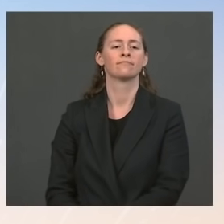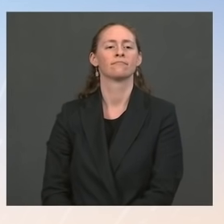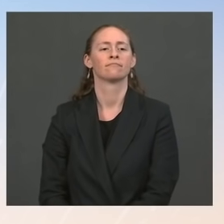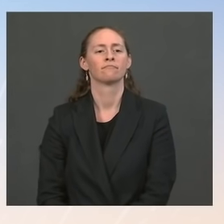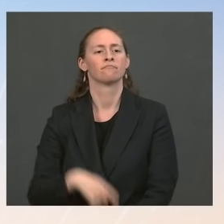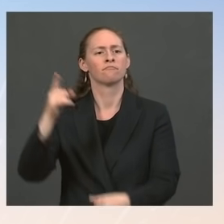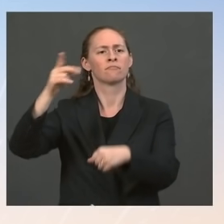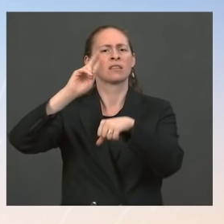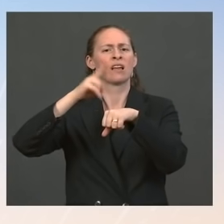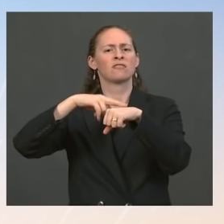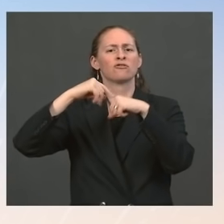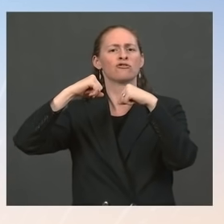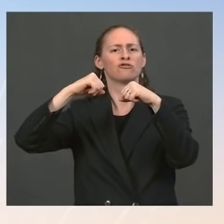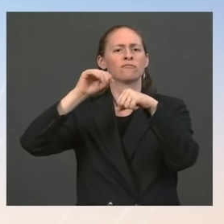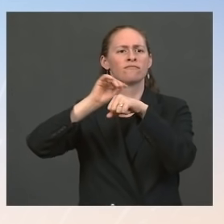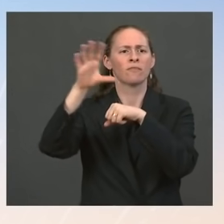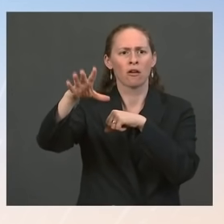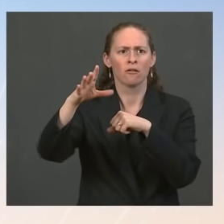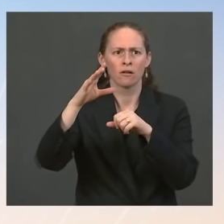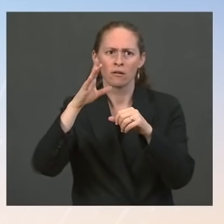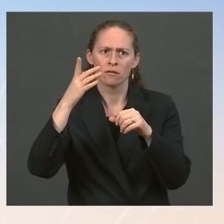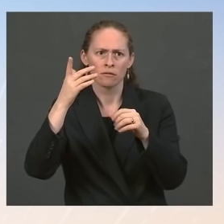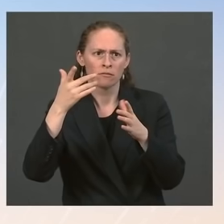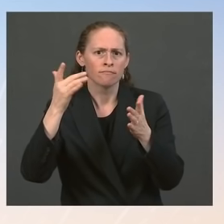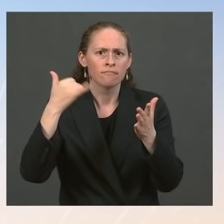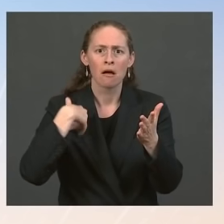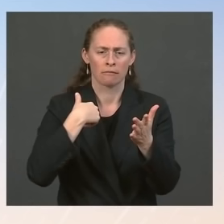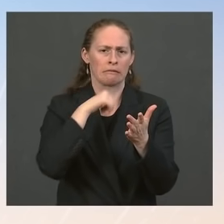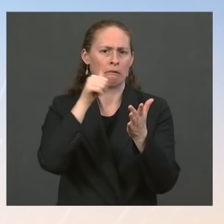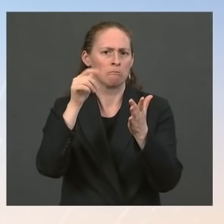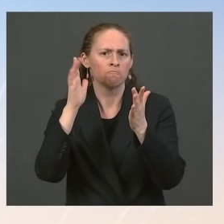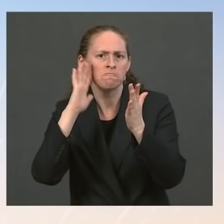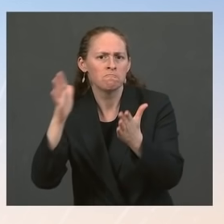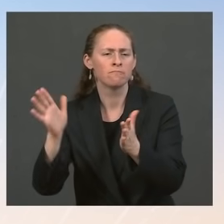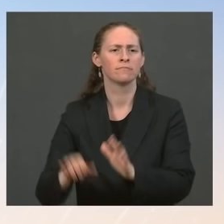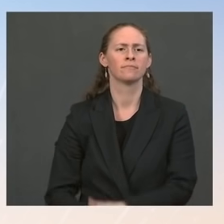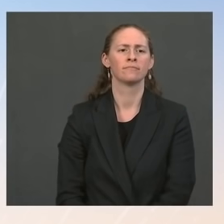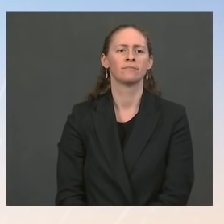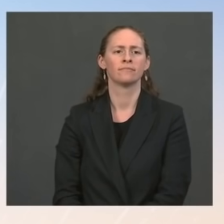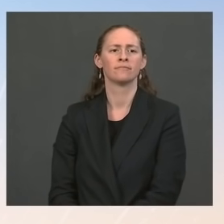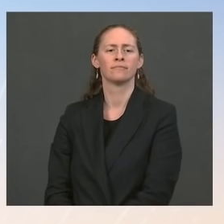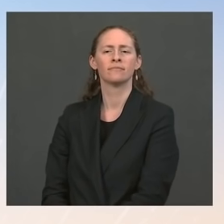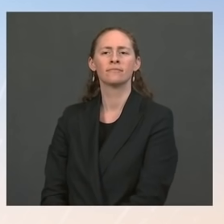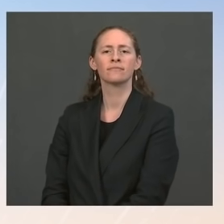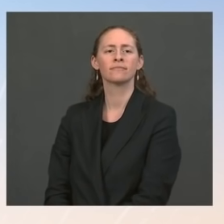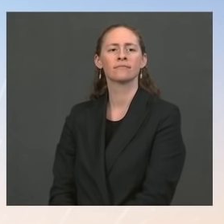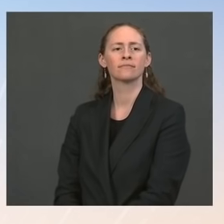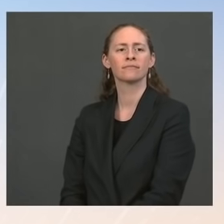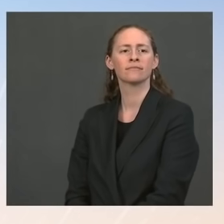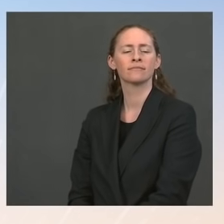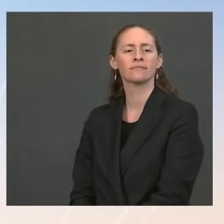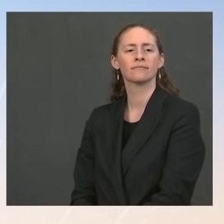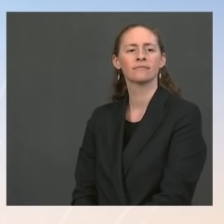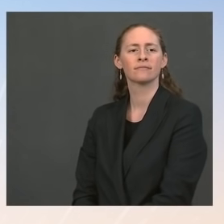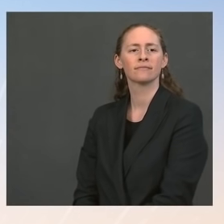but that's not the focus or the purpose of his trip. The Press: And, specifically in terms of sort of regulatory action from the FTC, that is obviously going to take some time,